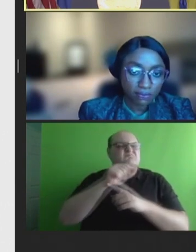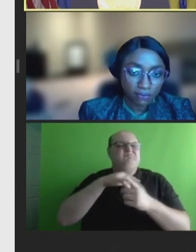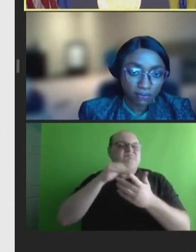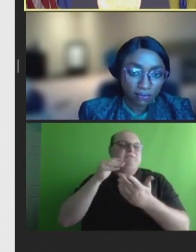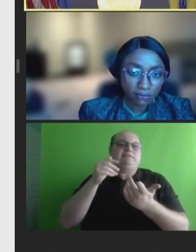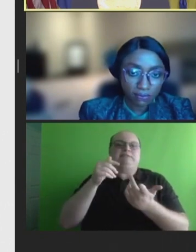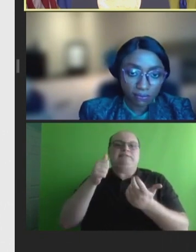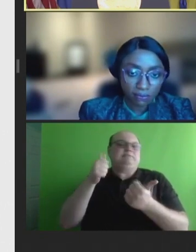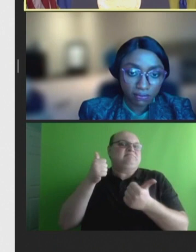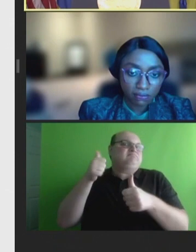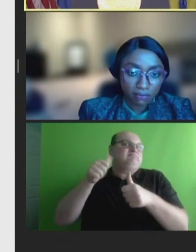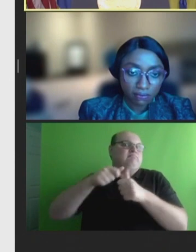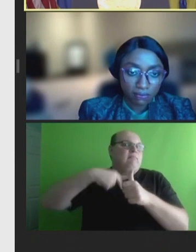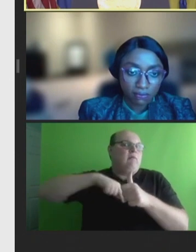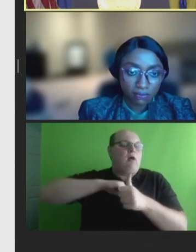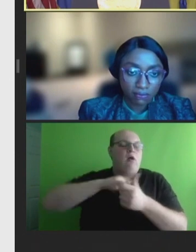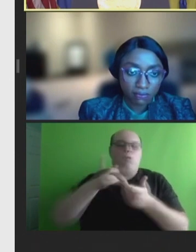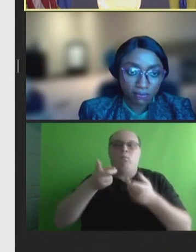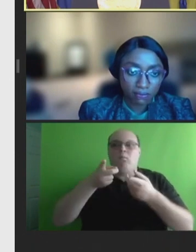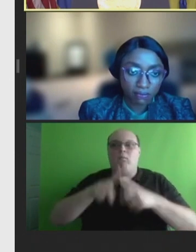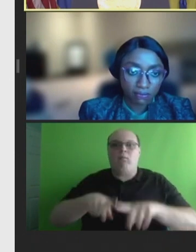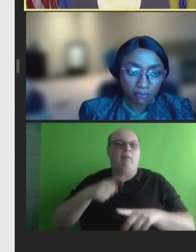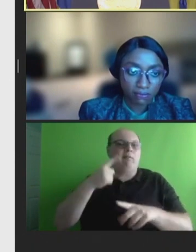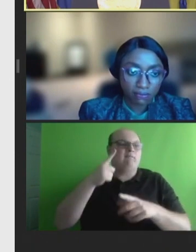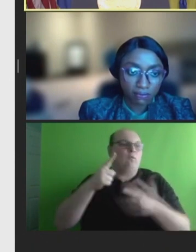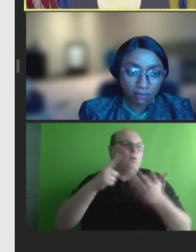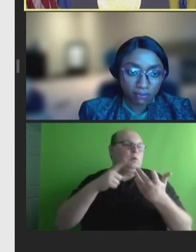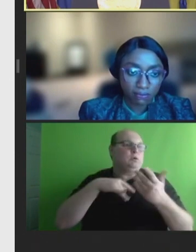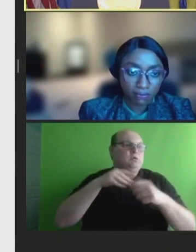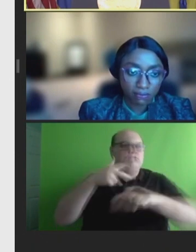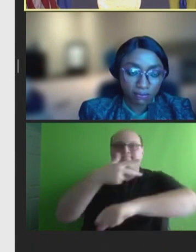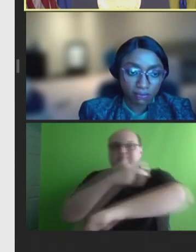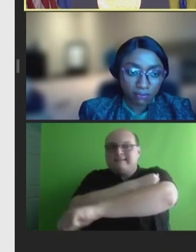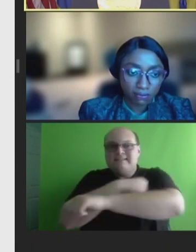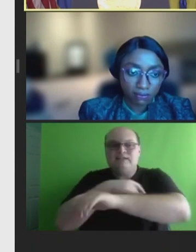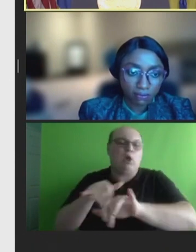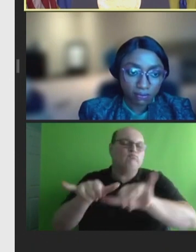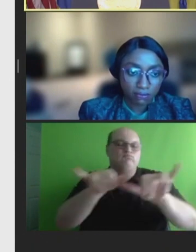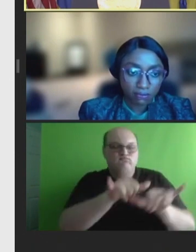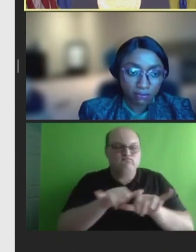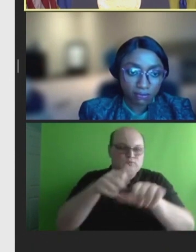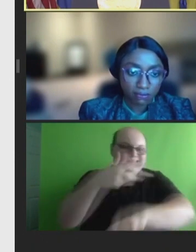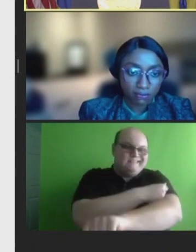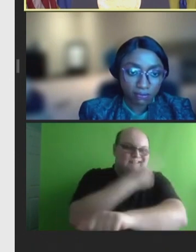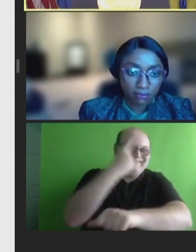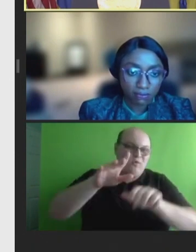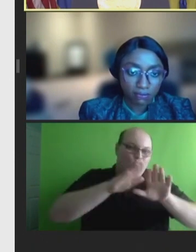what happened to vaccinations -- routine vaccinations for children during the pandemic.